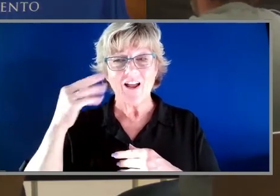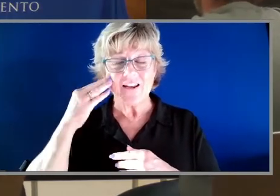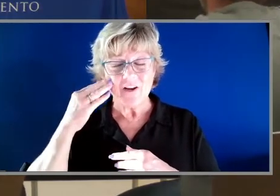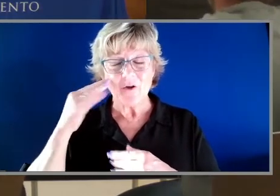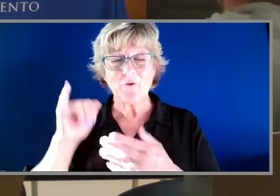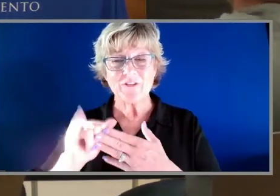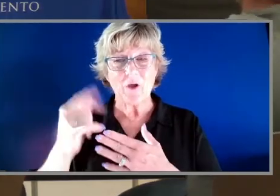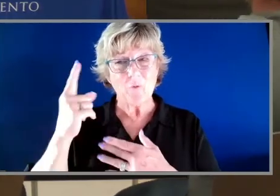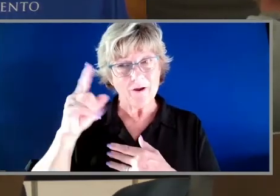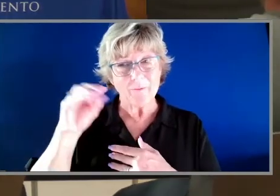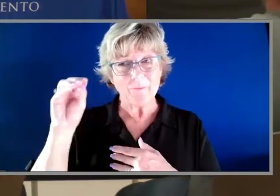Studio: Thanks lauren.